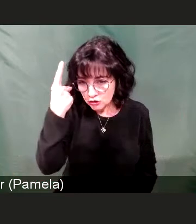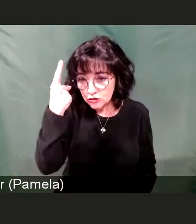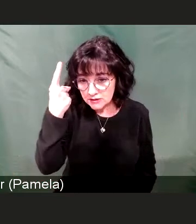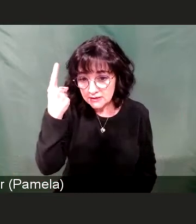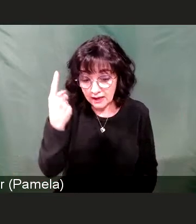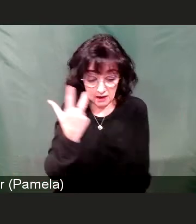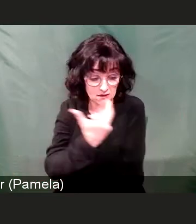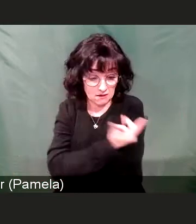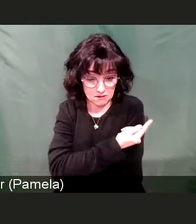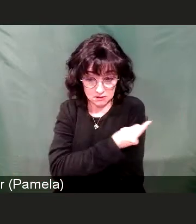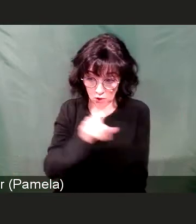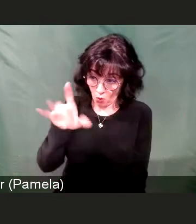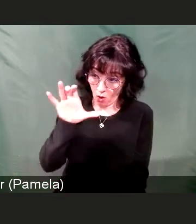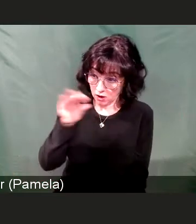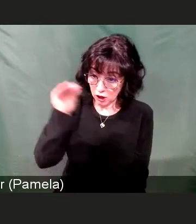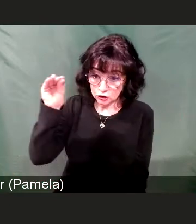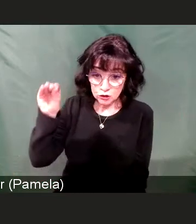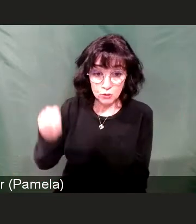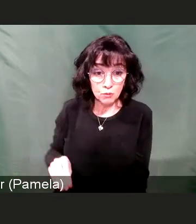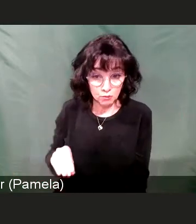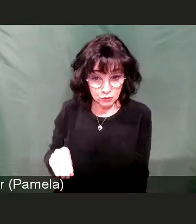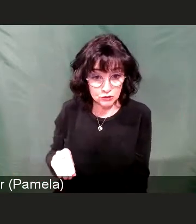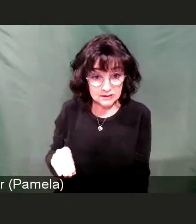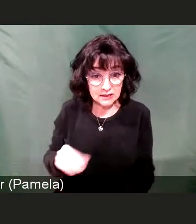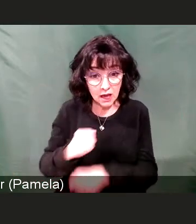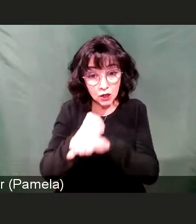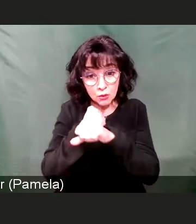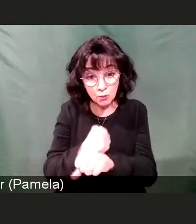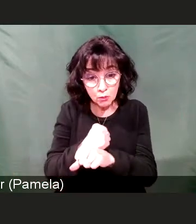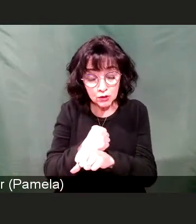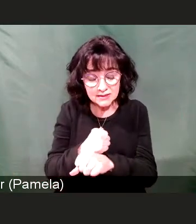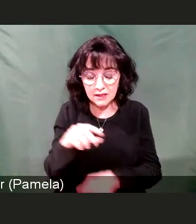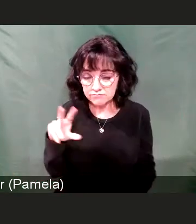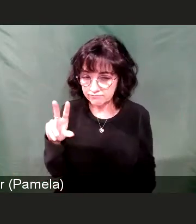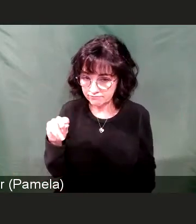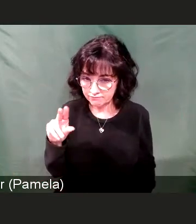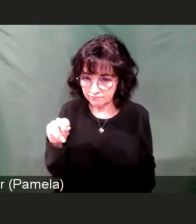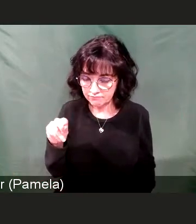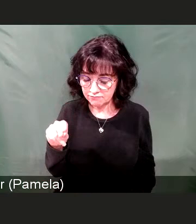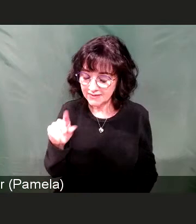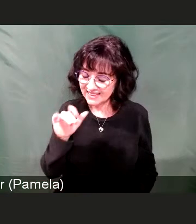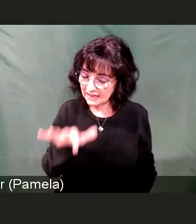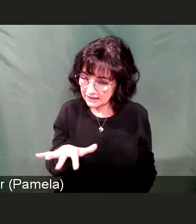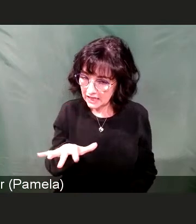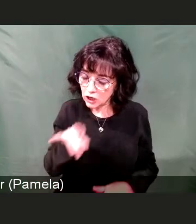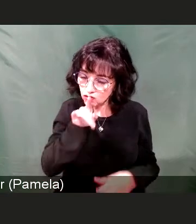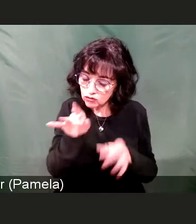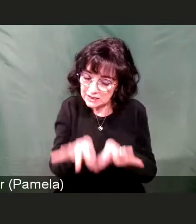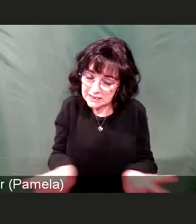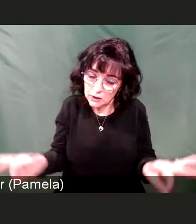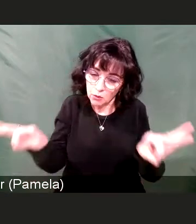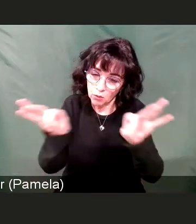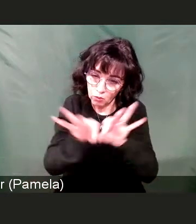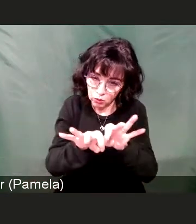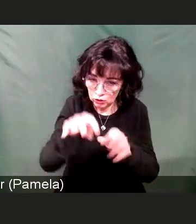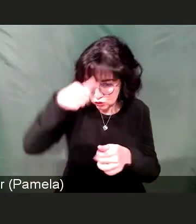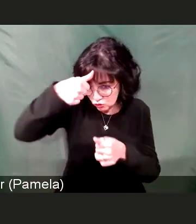And it's extremely important again to remember that's why everyone continues to tout the three Ws,